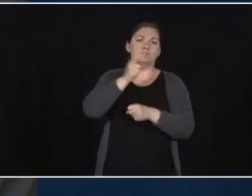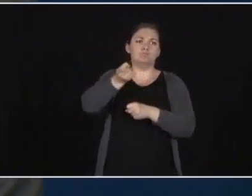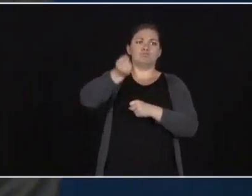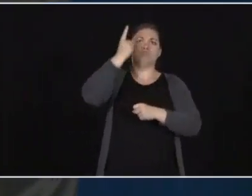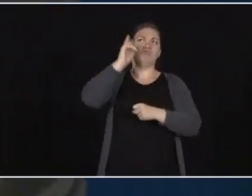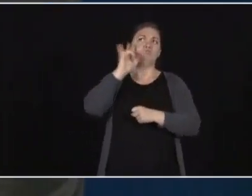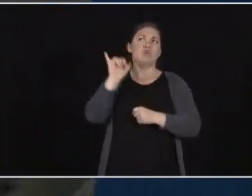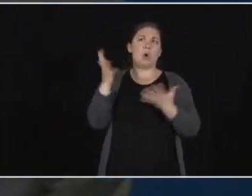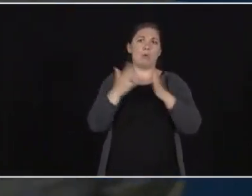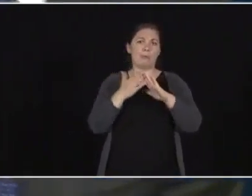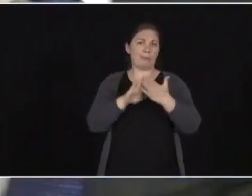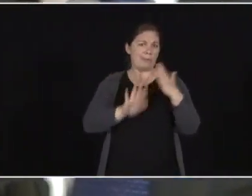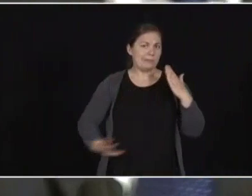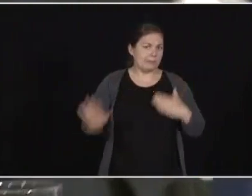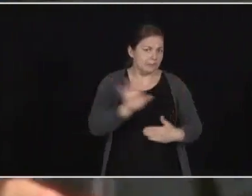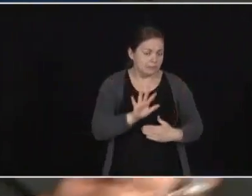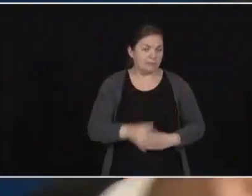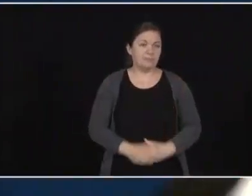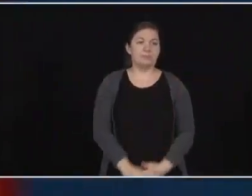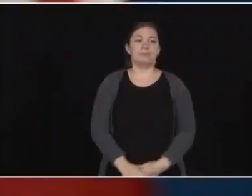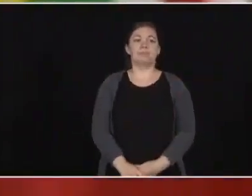I want to add one comment.